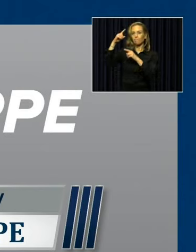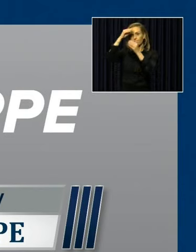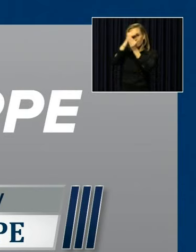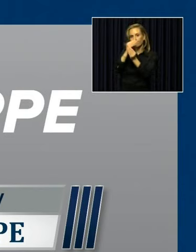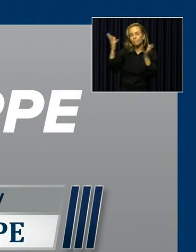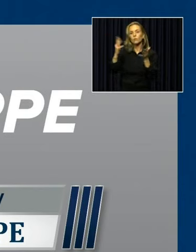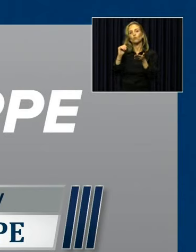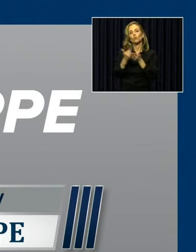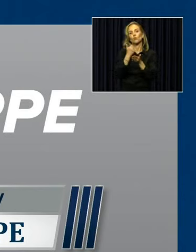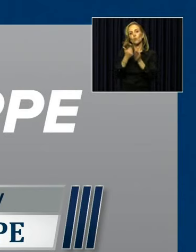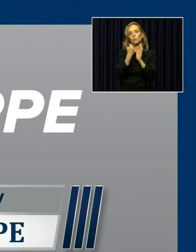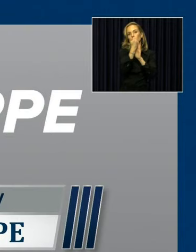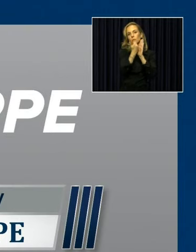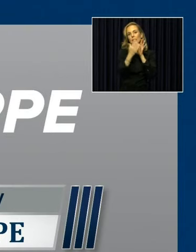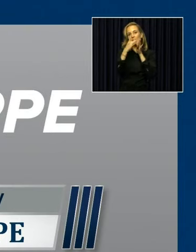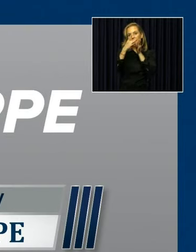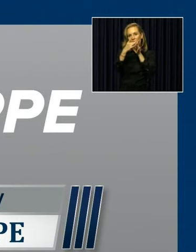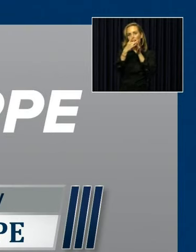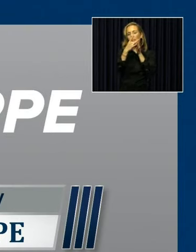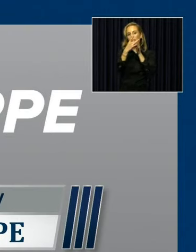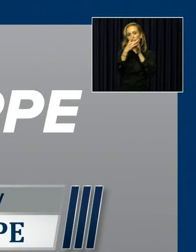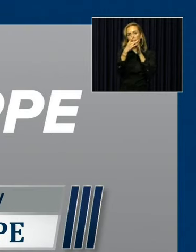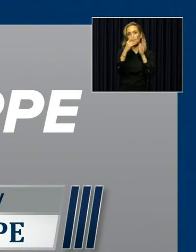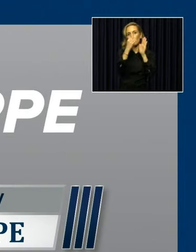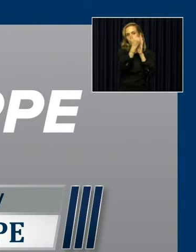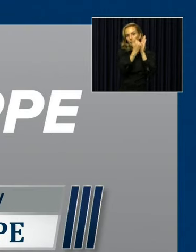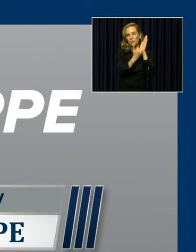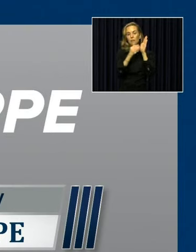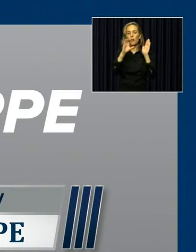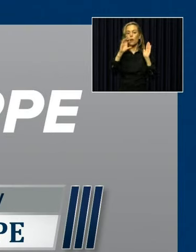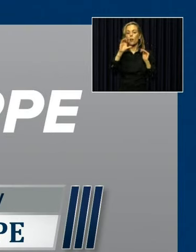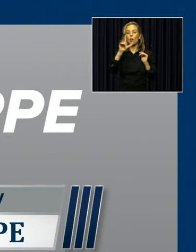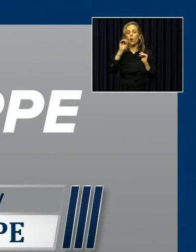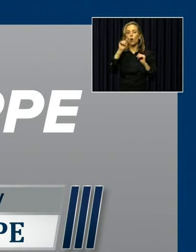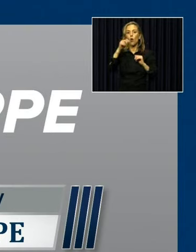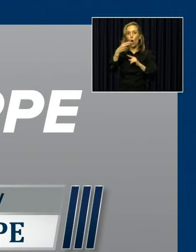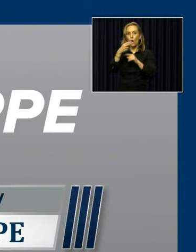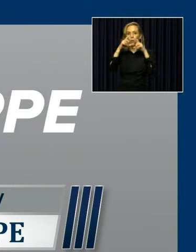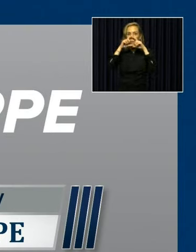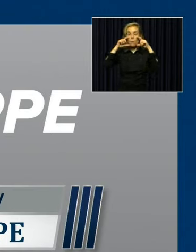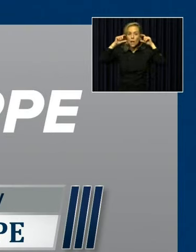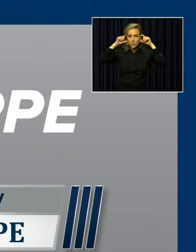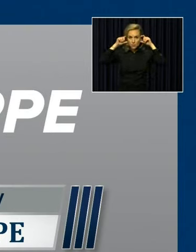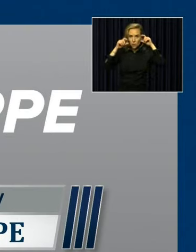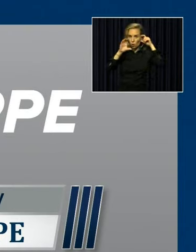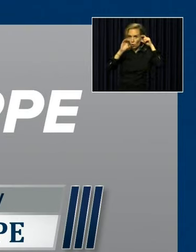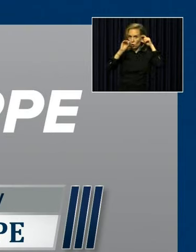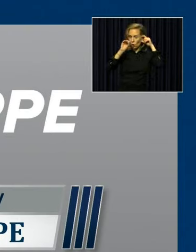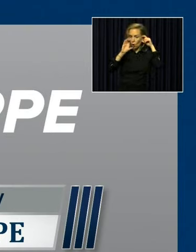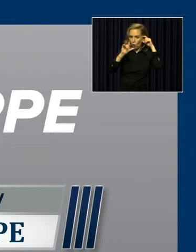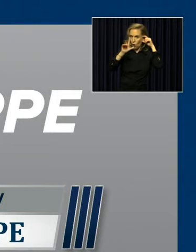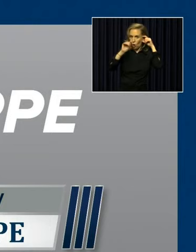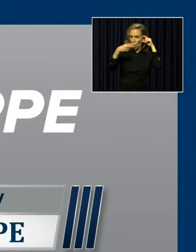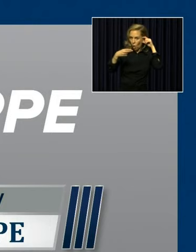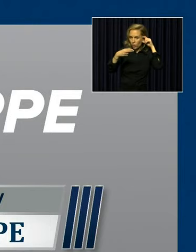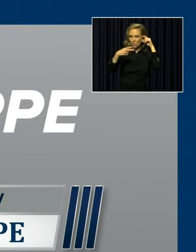TO READ.